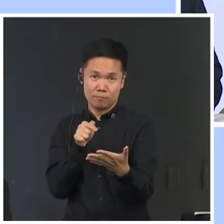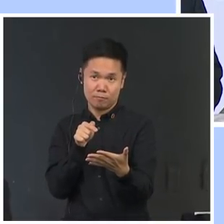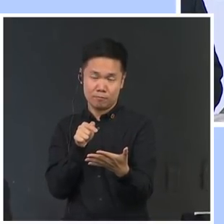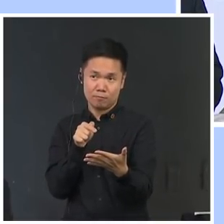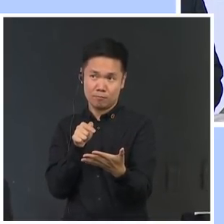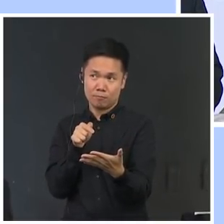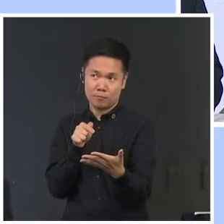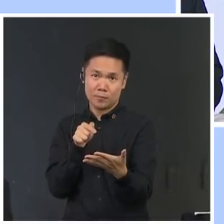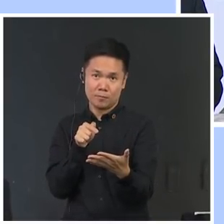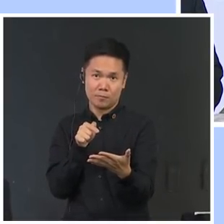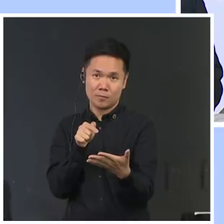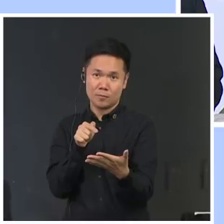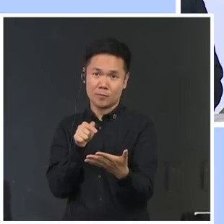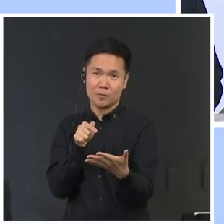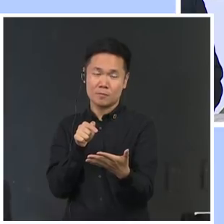conference,